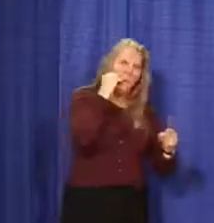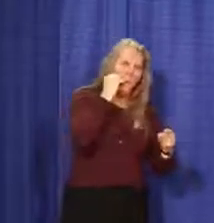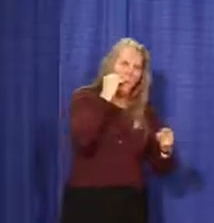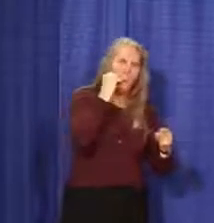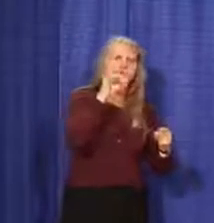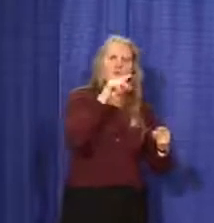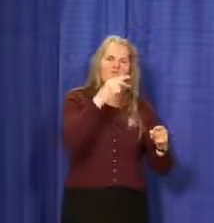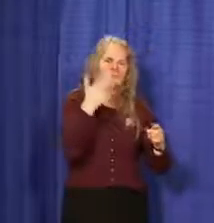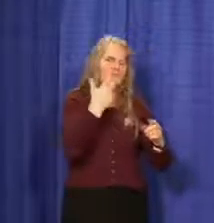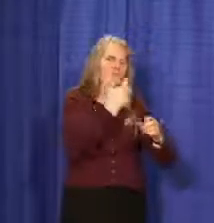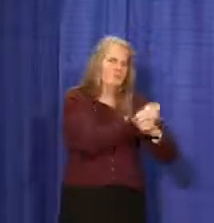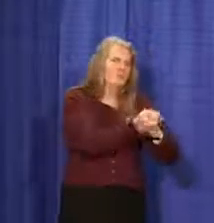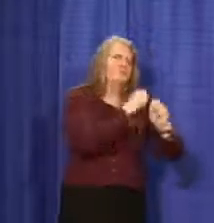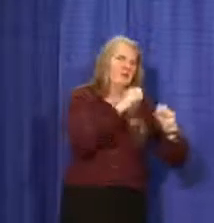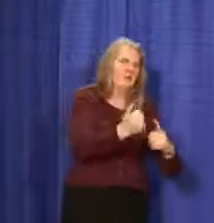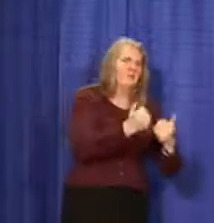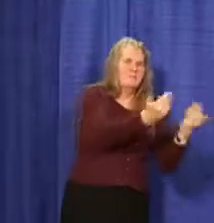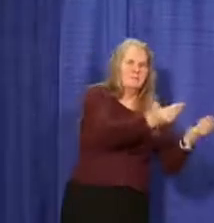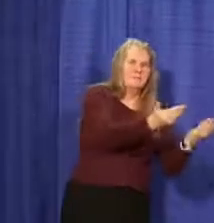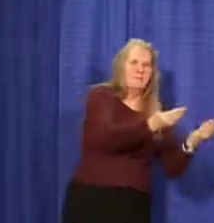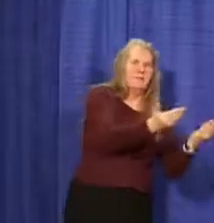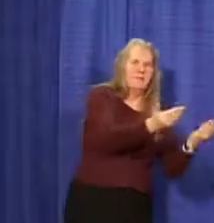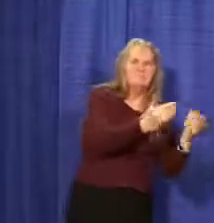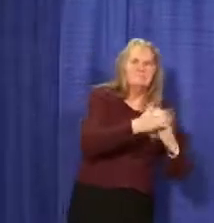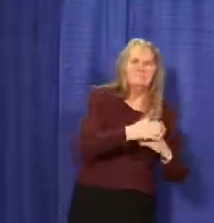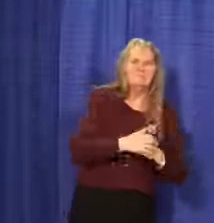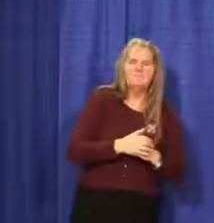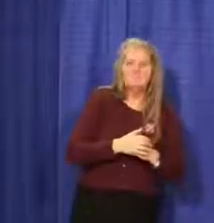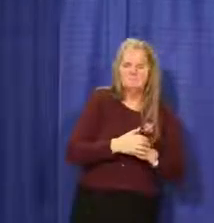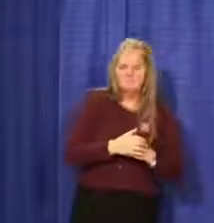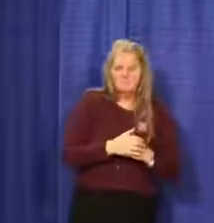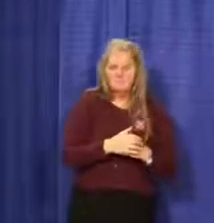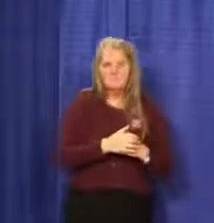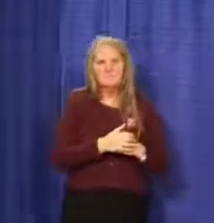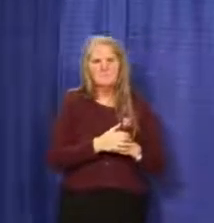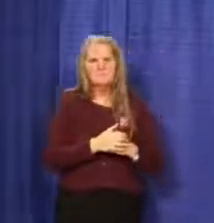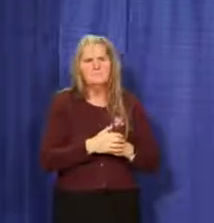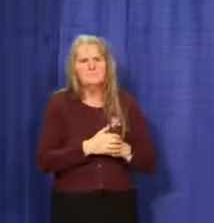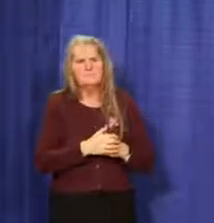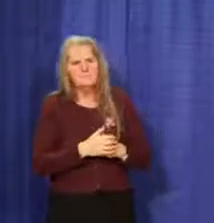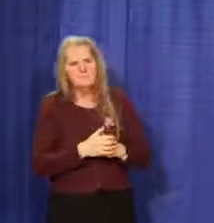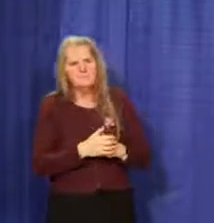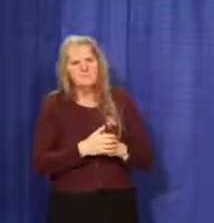also working with continuing care to provide flu shots to those who are residing in